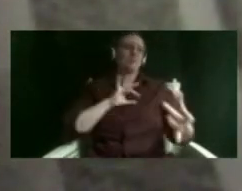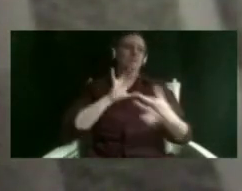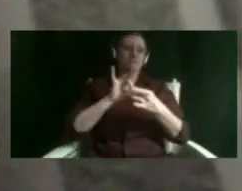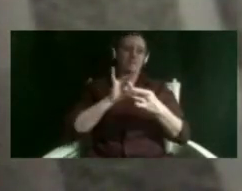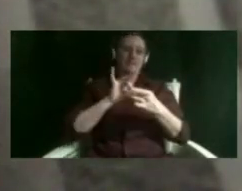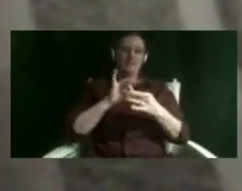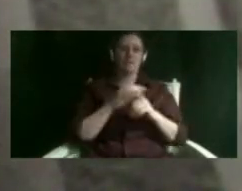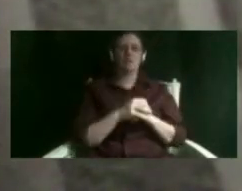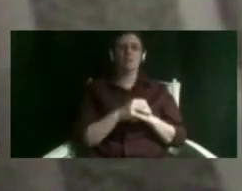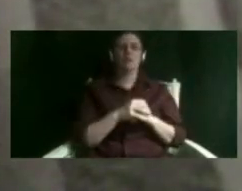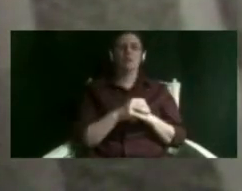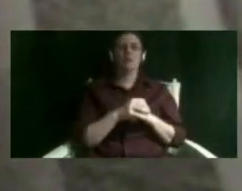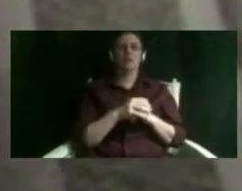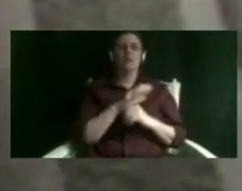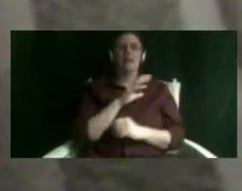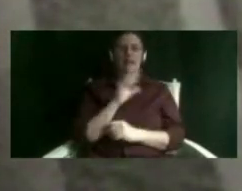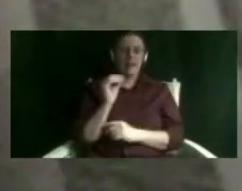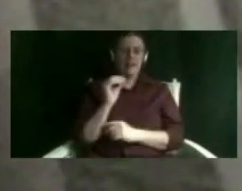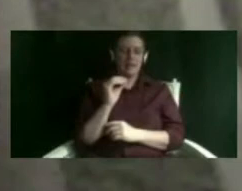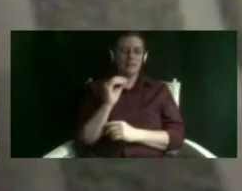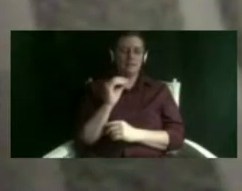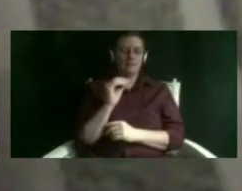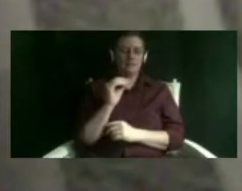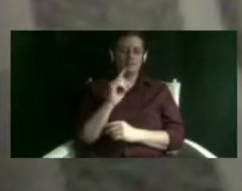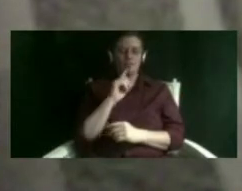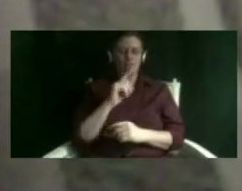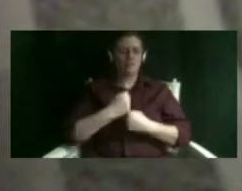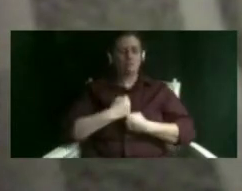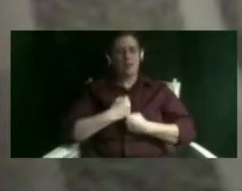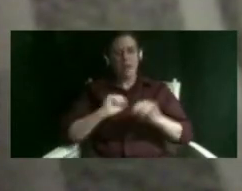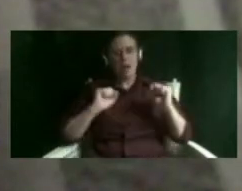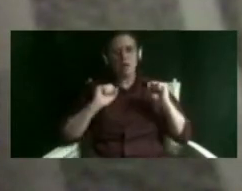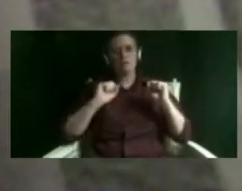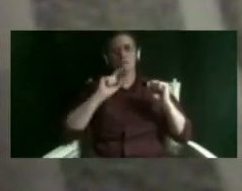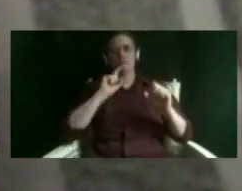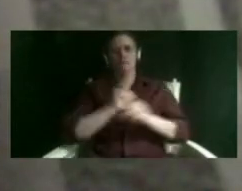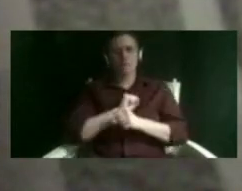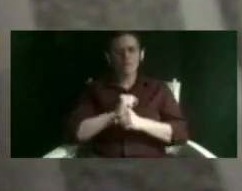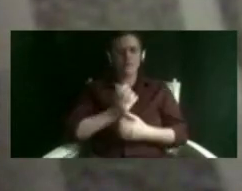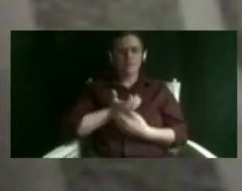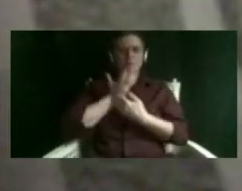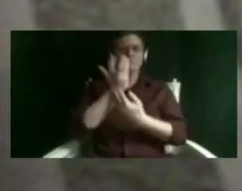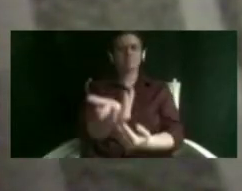be out with and authentic with because i chose to be really straightforward in the beginning